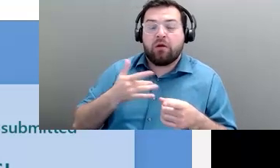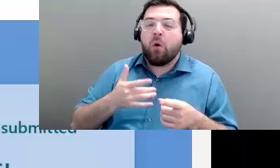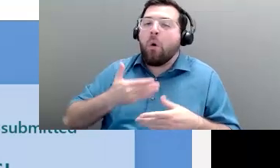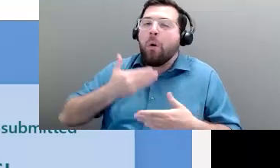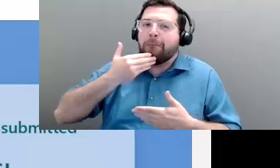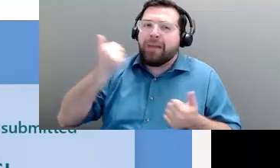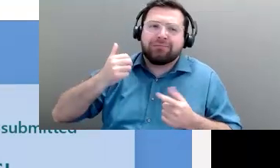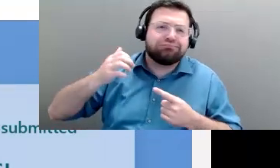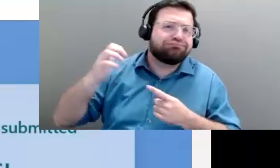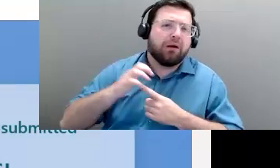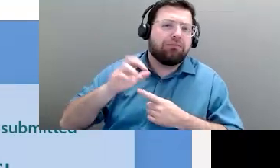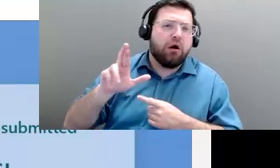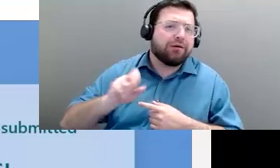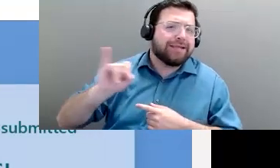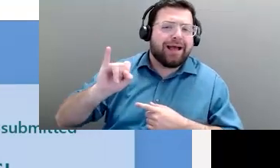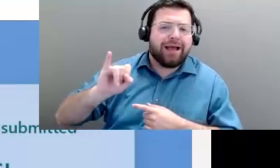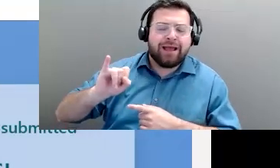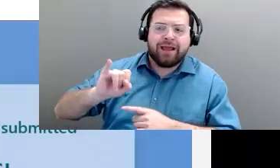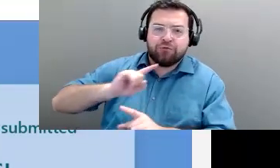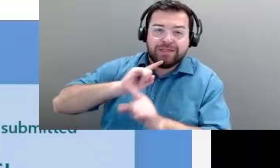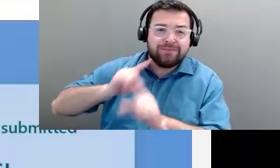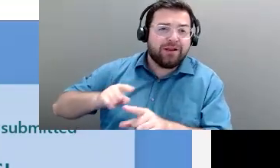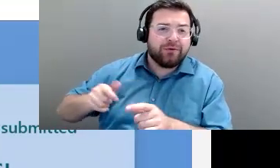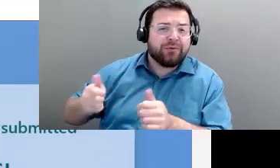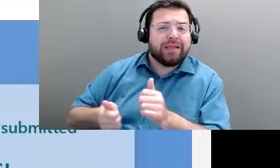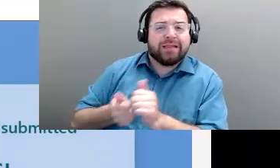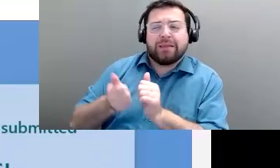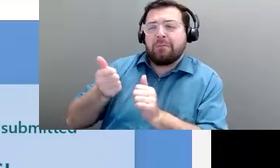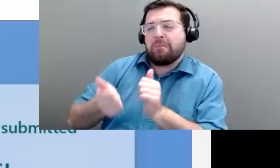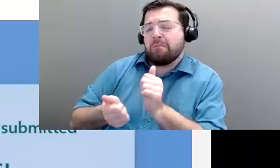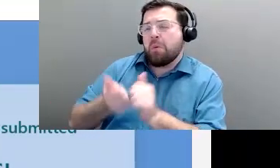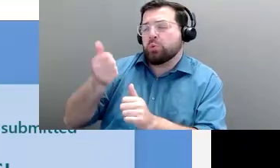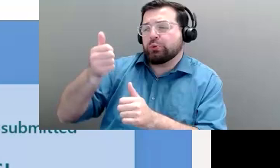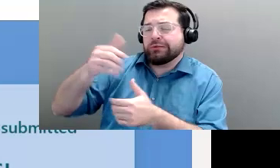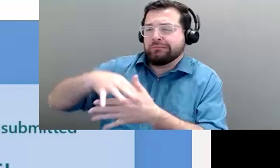you know, is responding to the student in the most substantive way. Really,